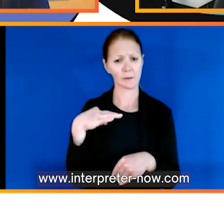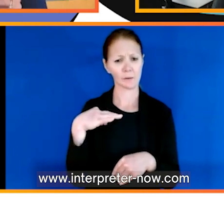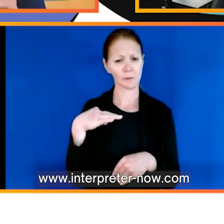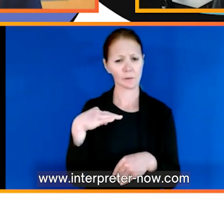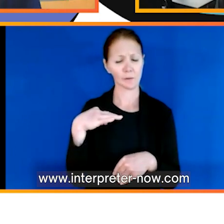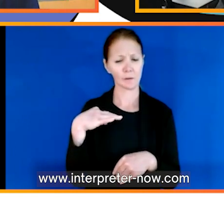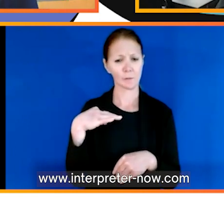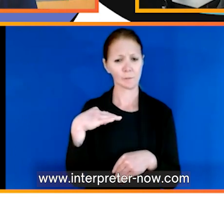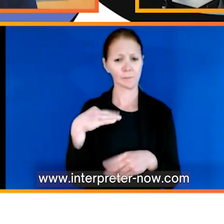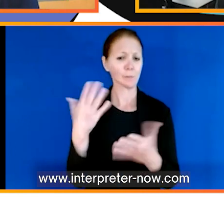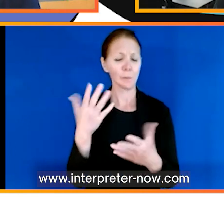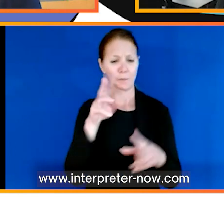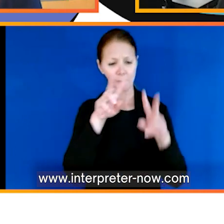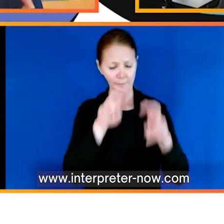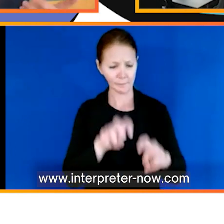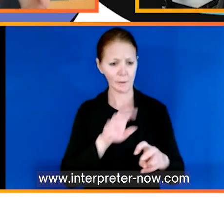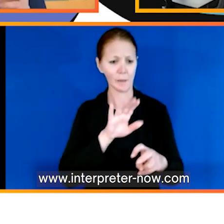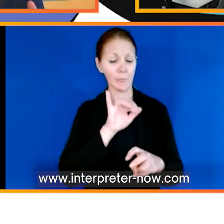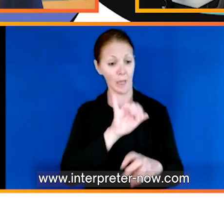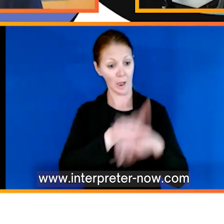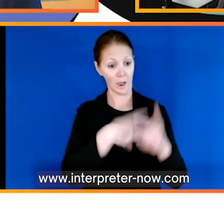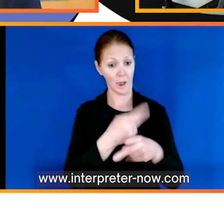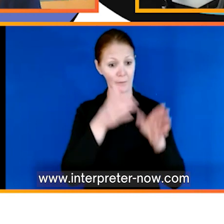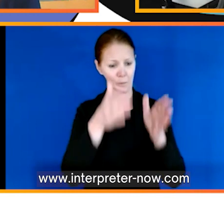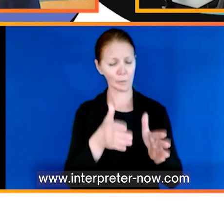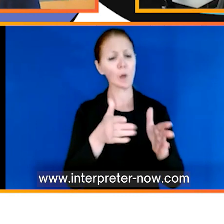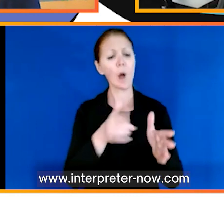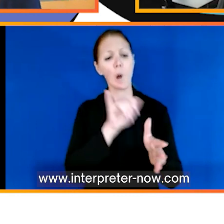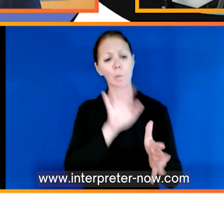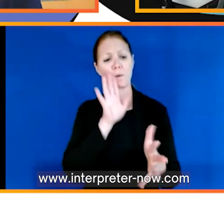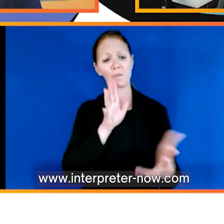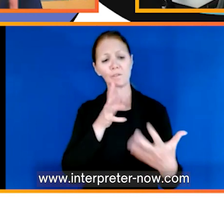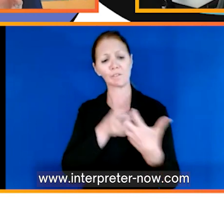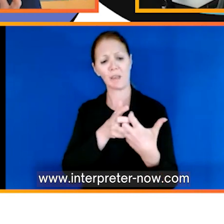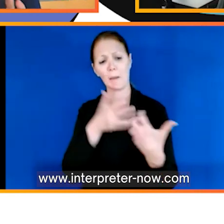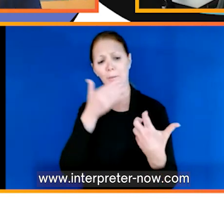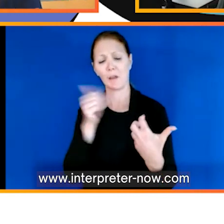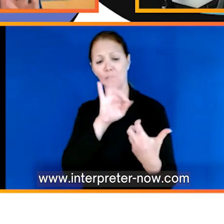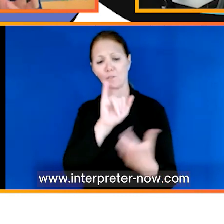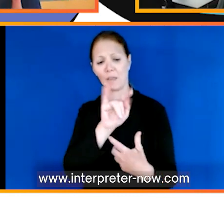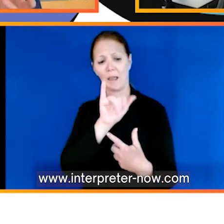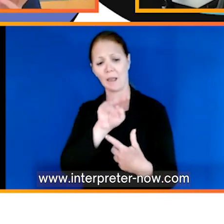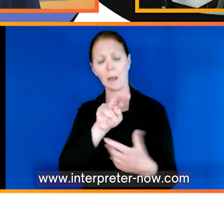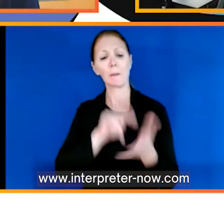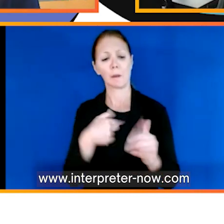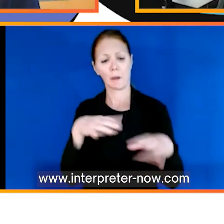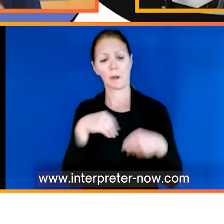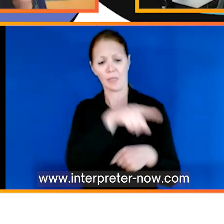Really, especially in the current economy, especially when things are more uncertain,